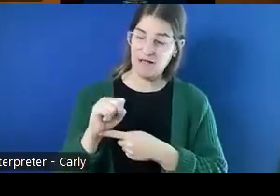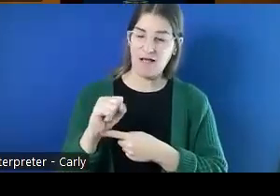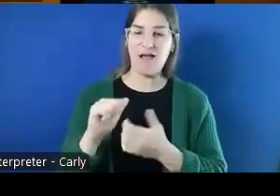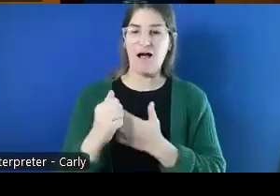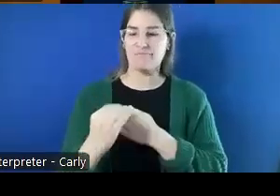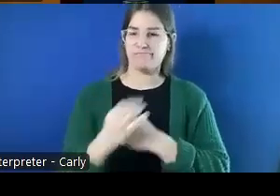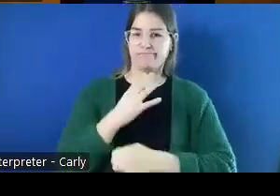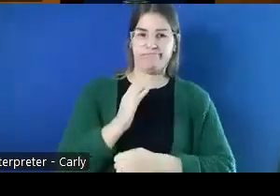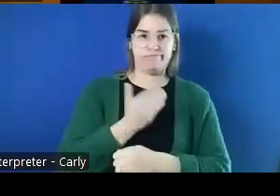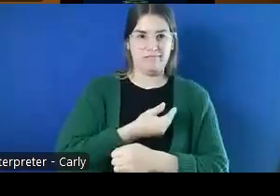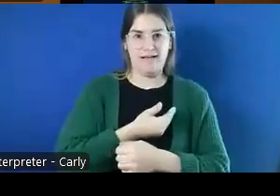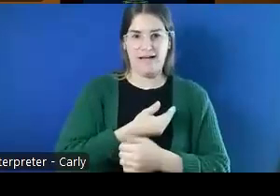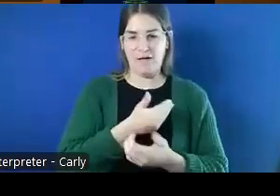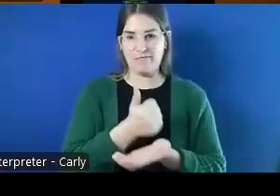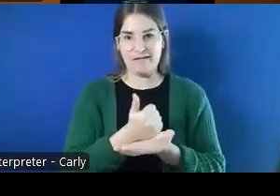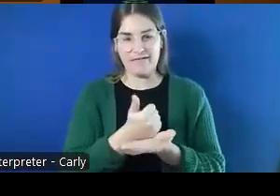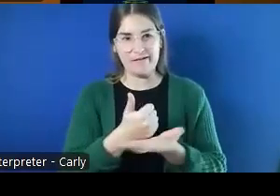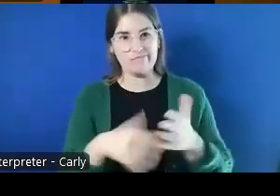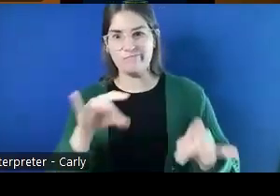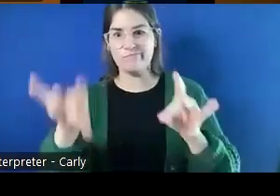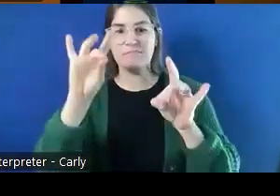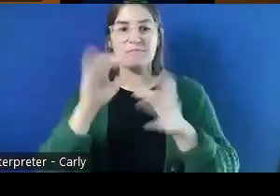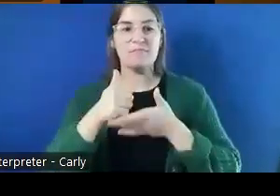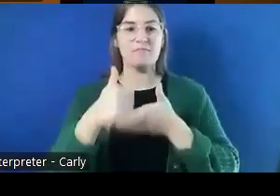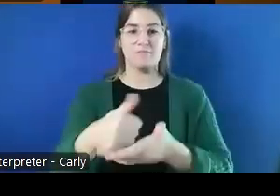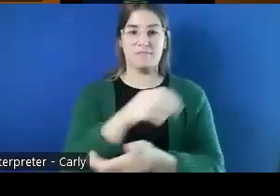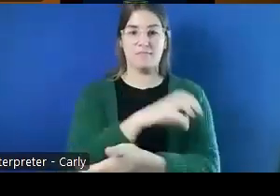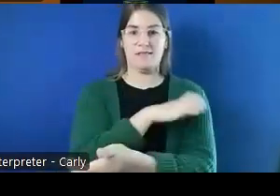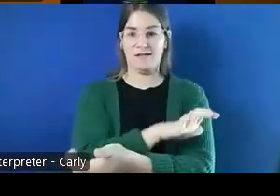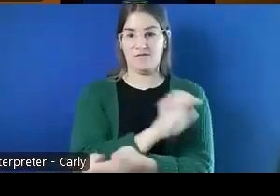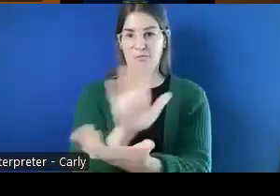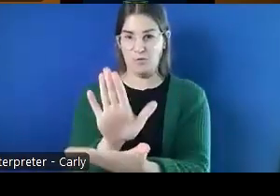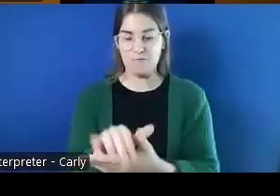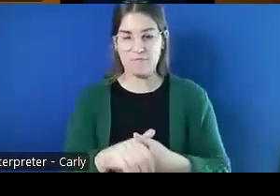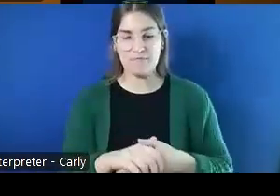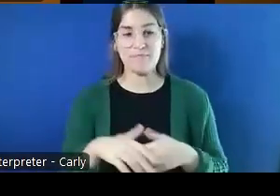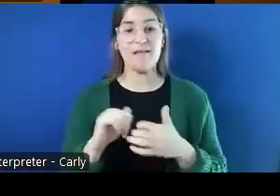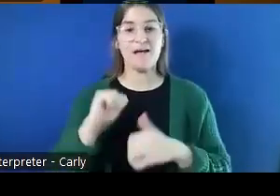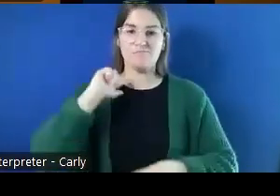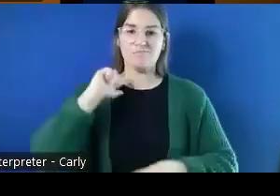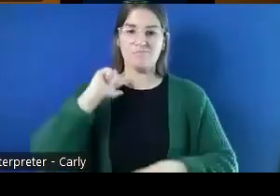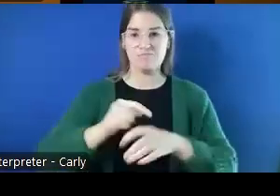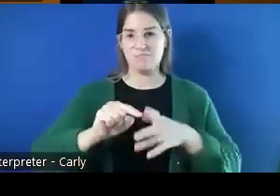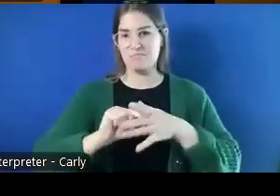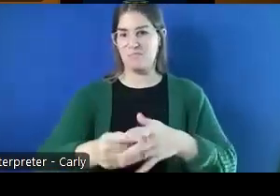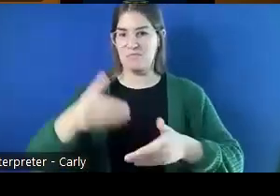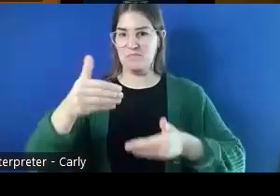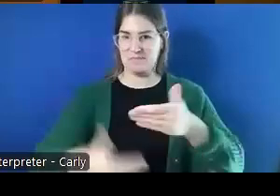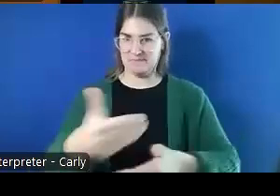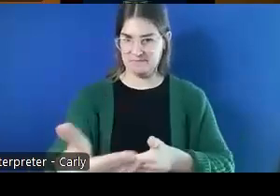the intervention we adapt so that it makes sense clinically and and then how we can Implement those